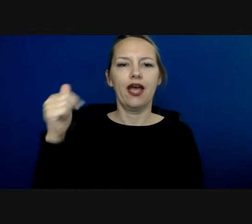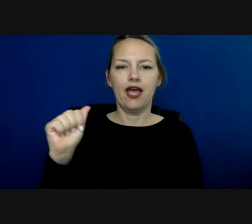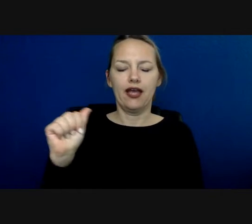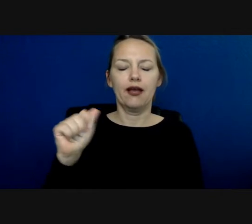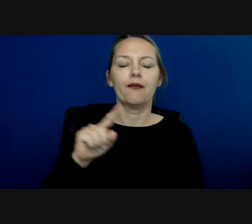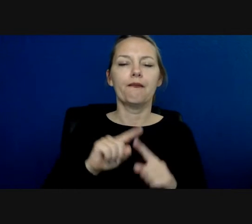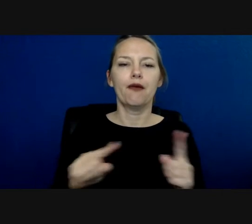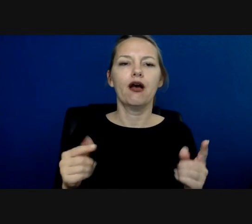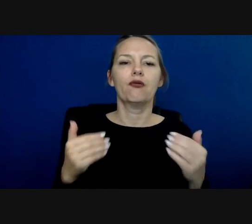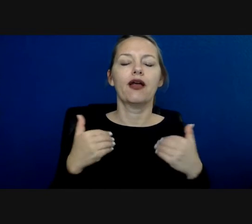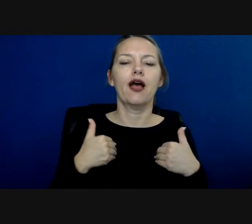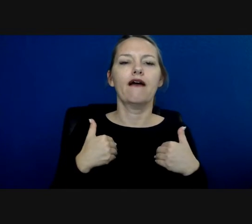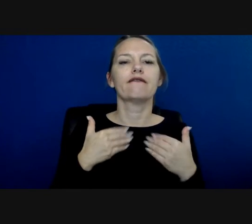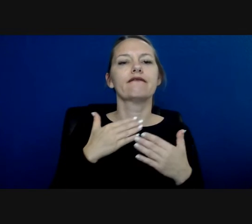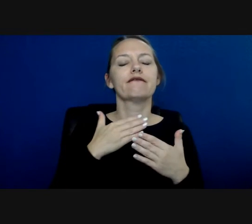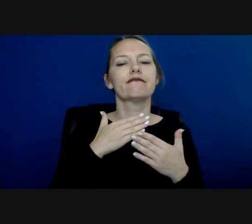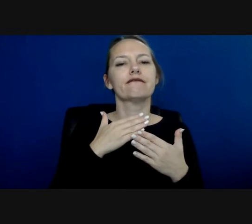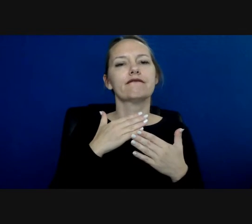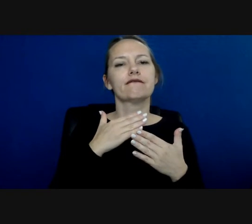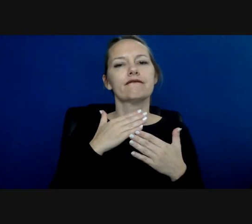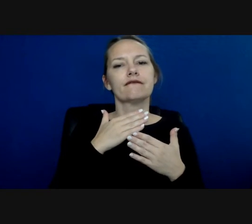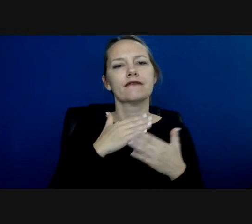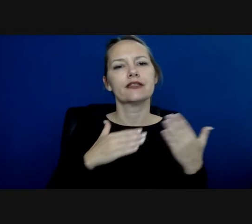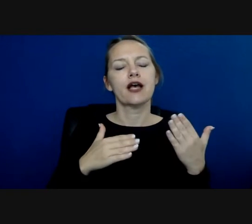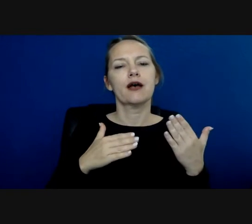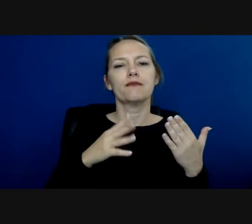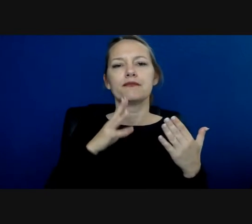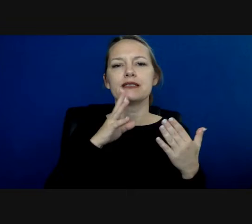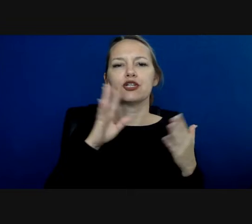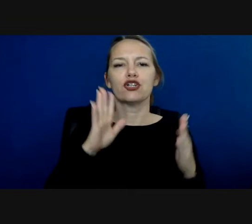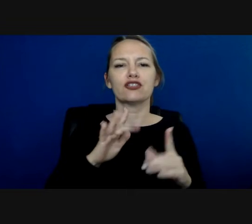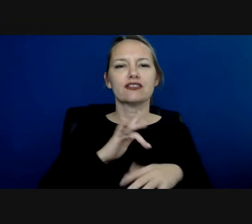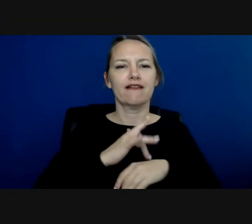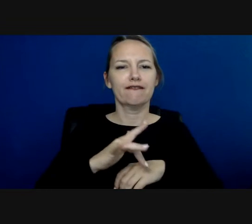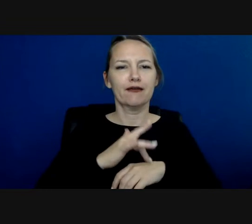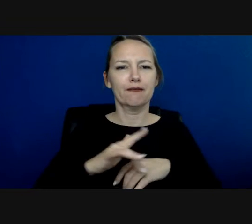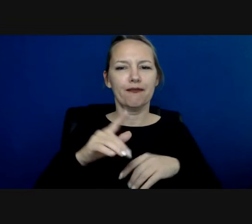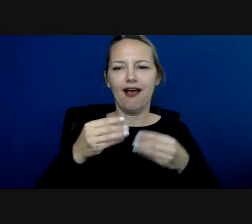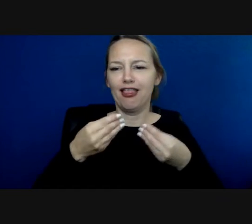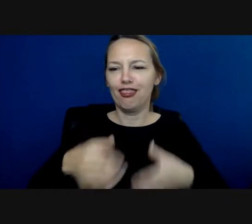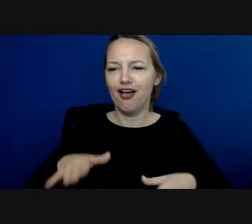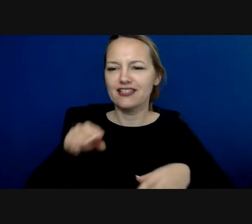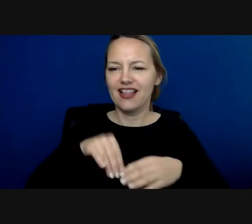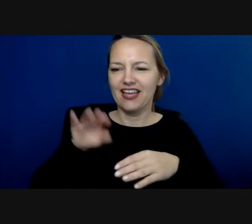some of our speakers available, and I totally lost that in the chat and I'm sorry [chuckle] you all.